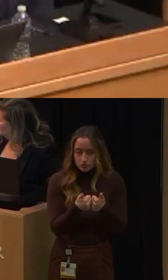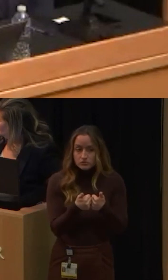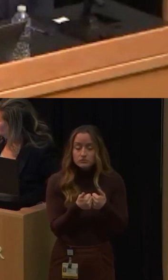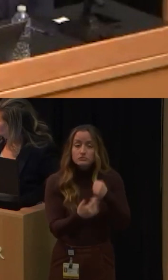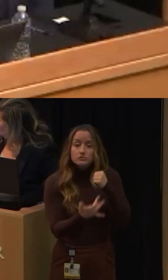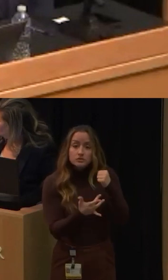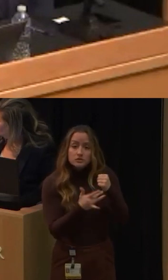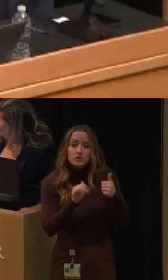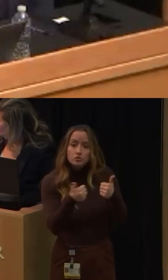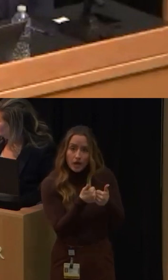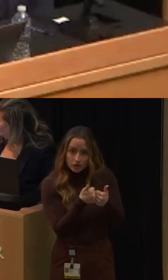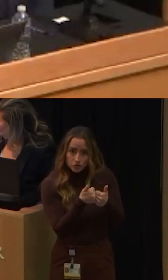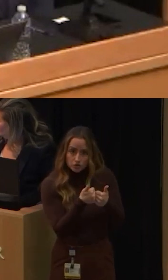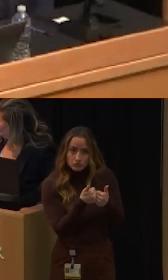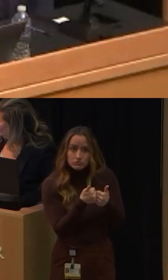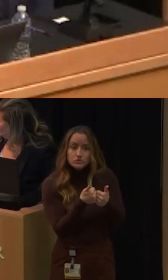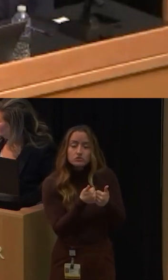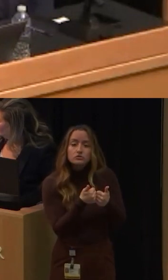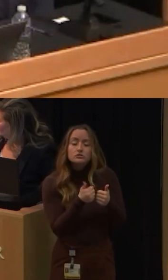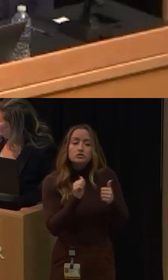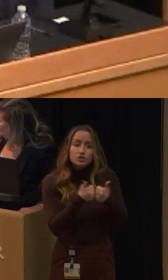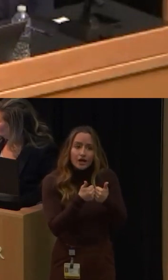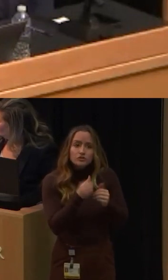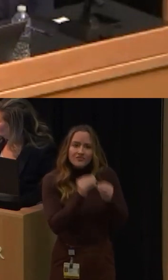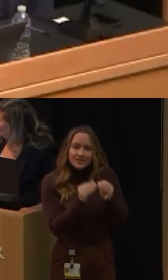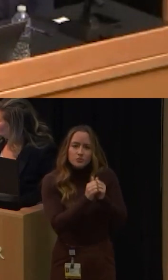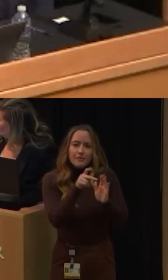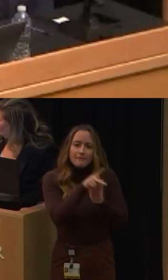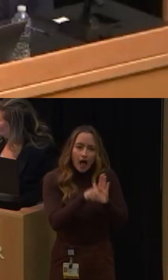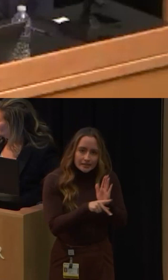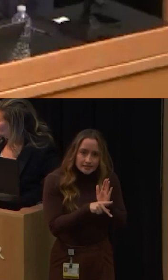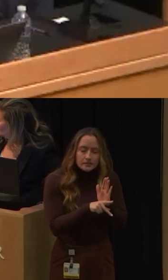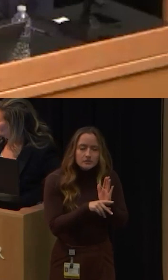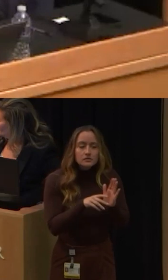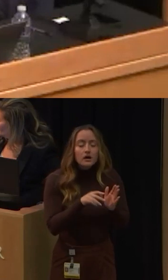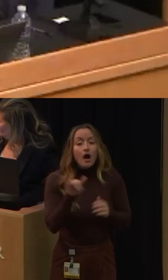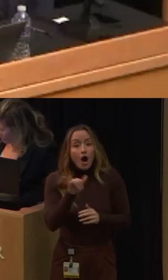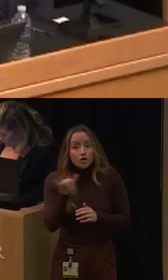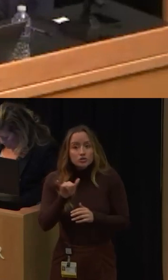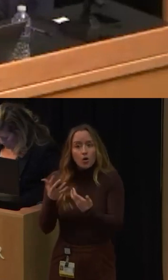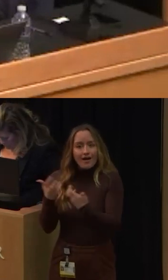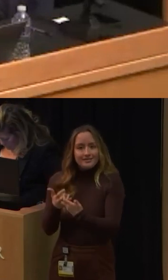challenges that are fixed by policies and forms and things, but there's also adaptive challenges, challenges that need changes